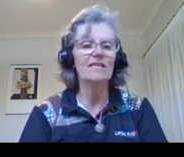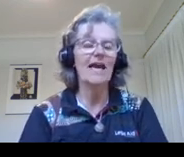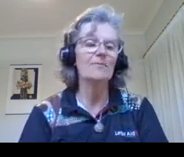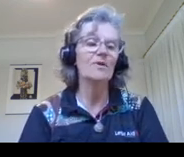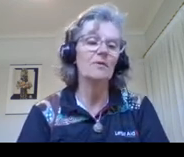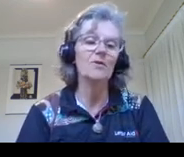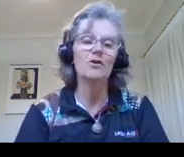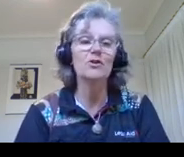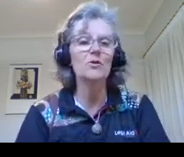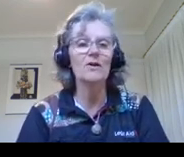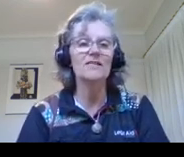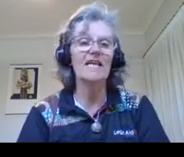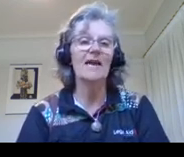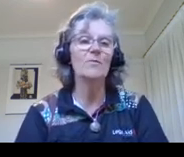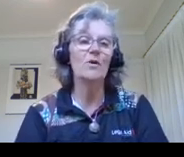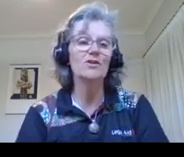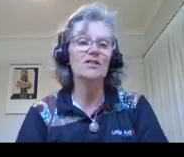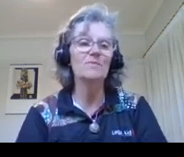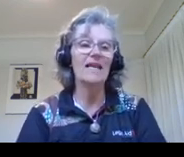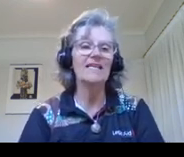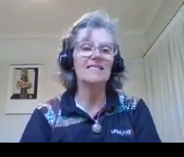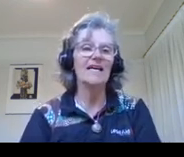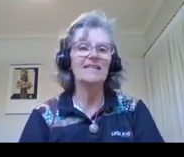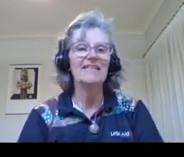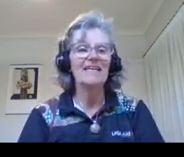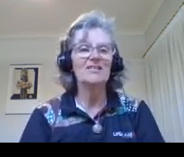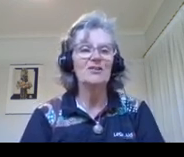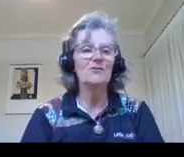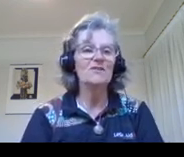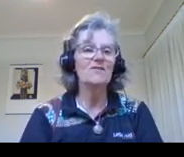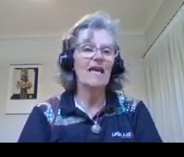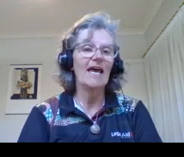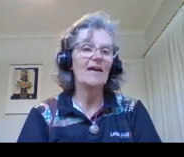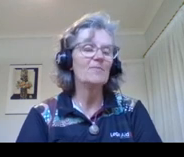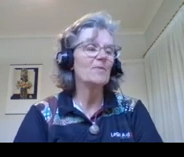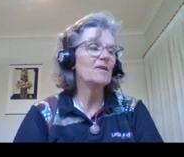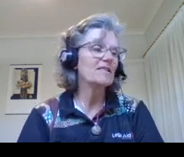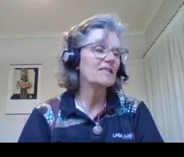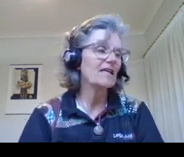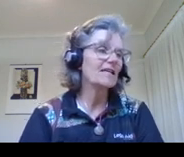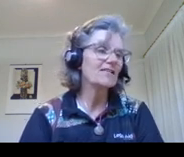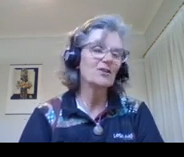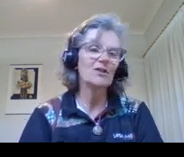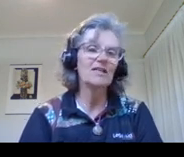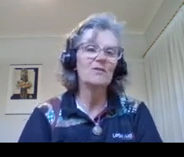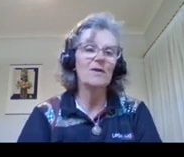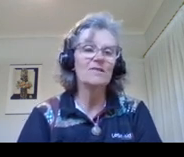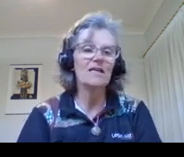app I’m not sure what Scam Watch’s plans are in terms of an app but certainly the website's